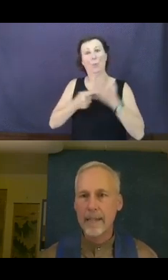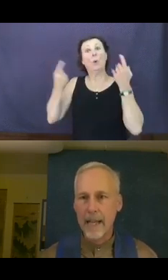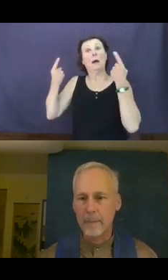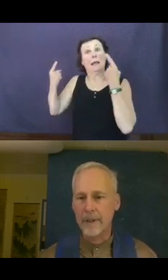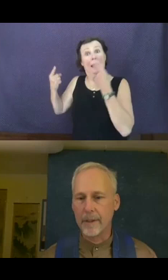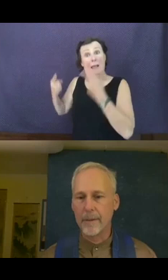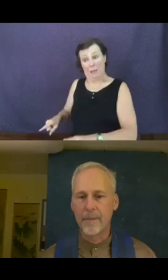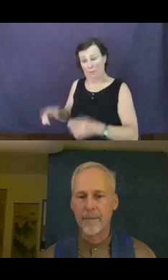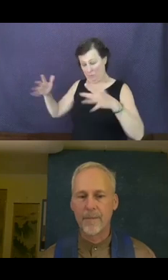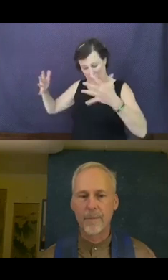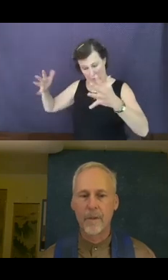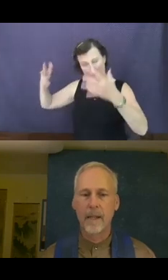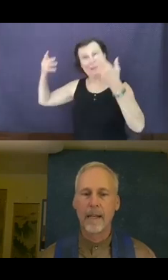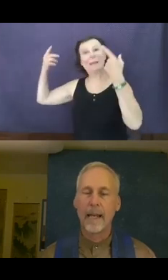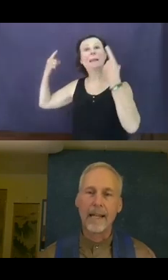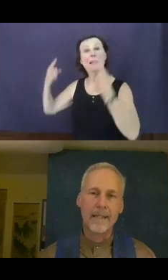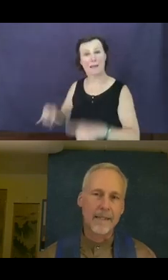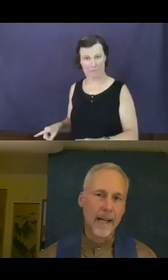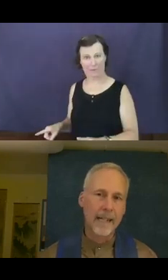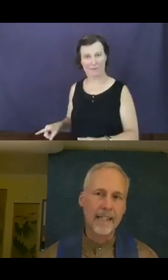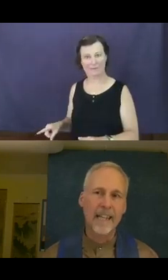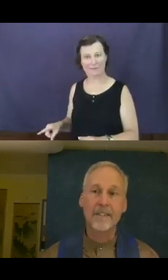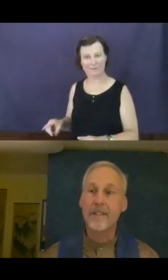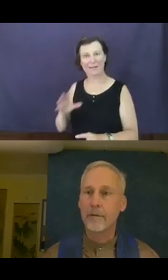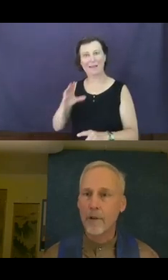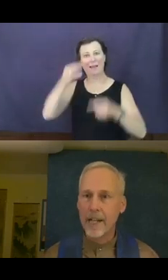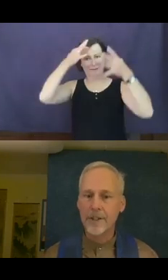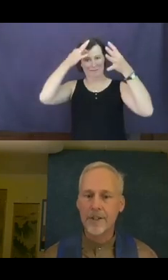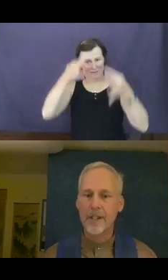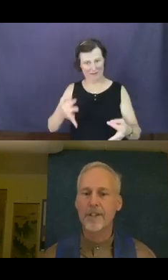happened and deciding that self-righteousness is